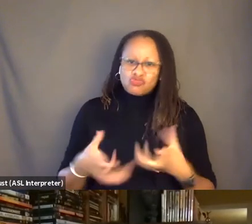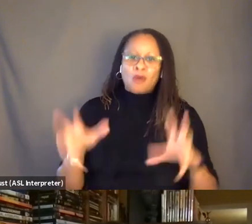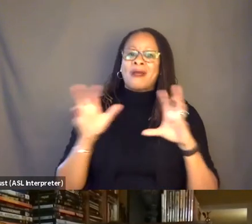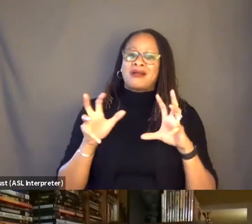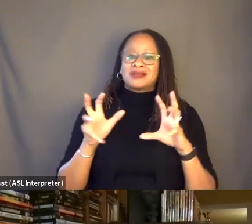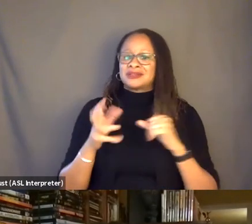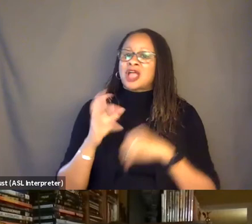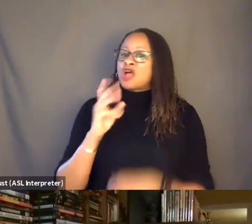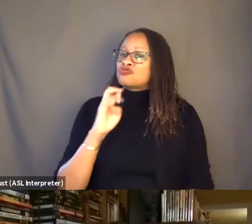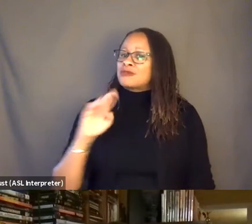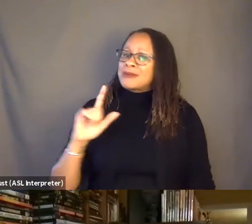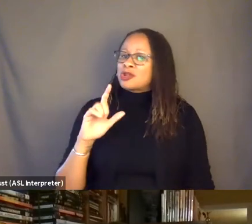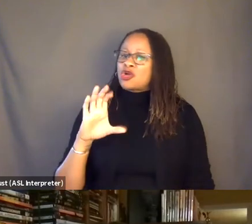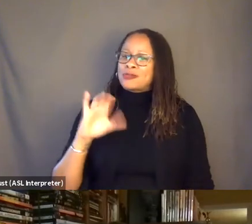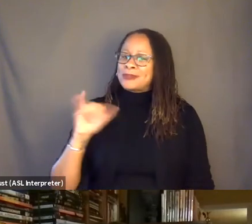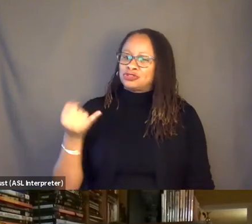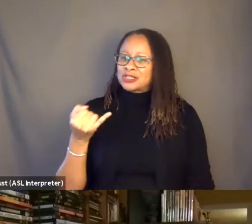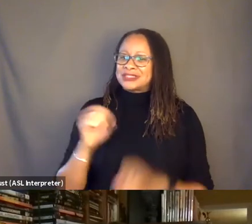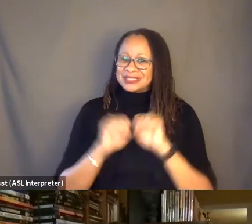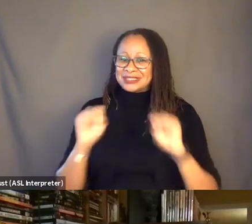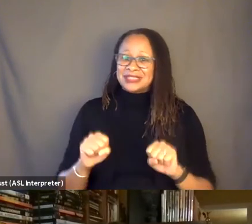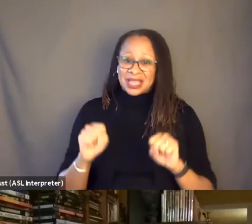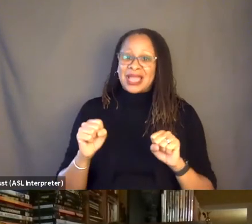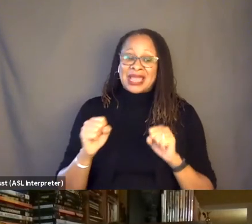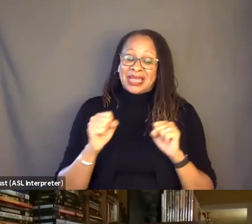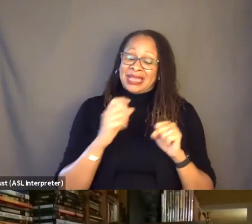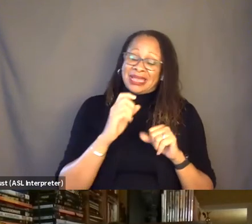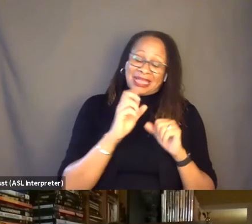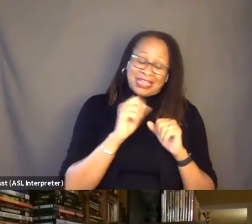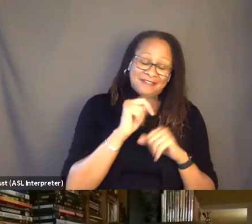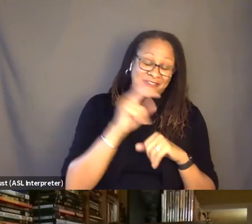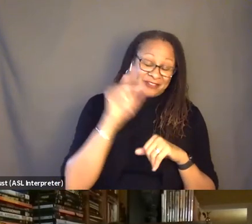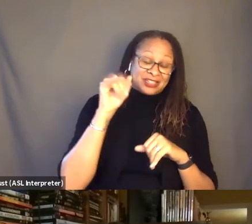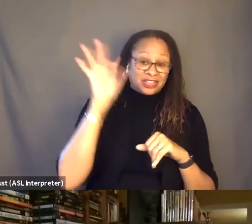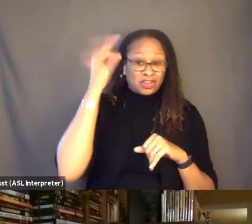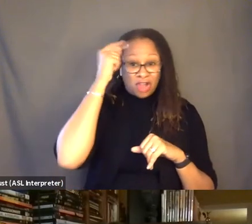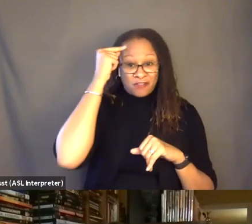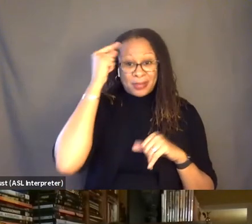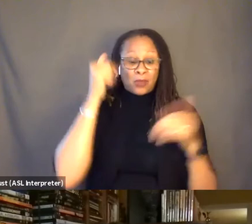Even if the government went close to where the Department of Justice isn't what it should be,